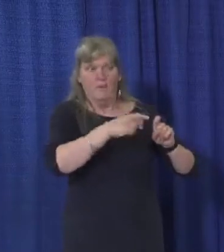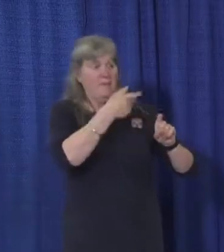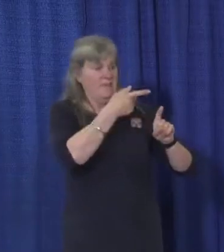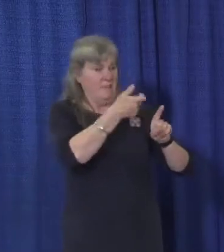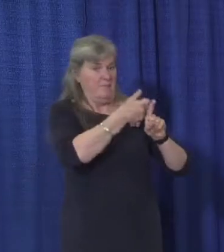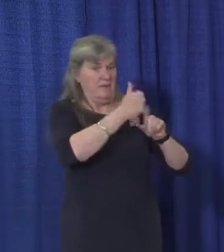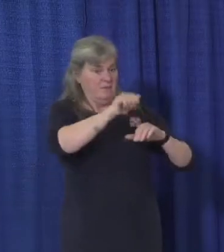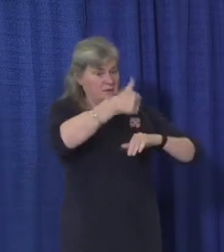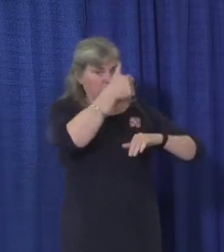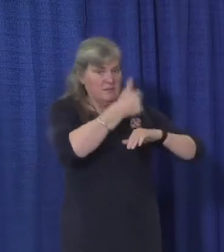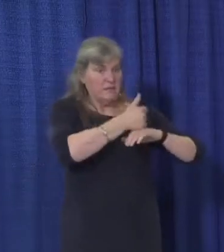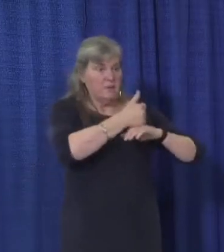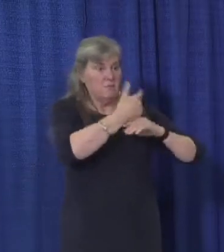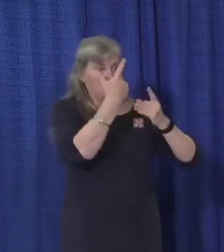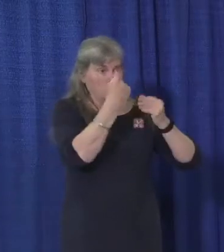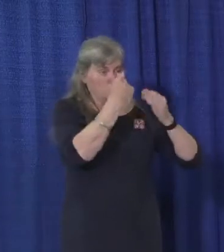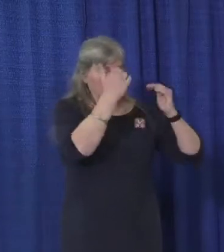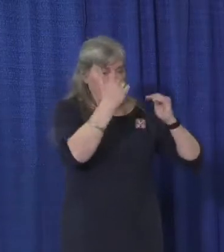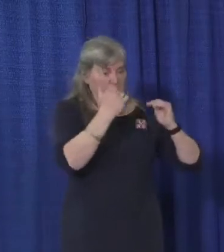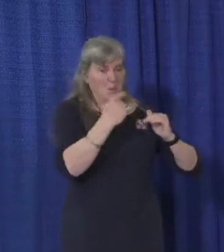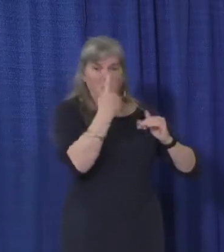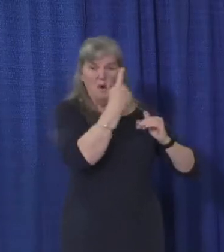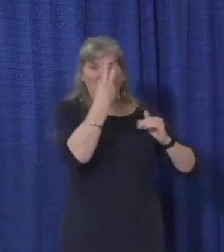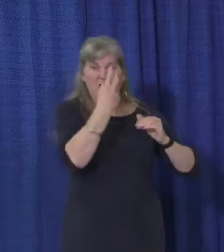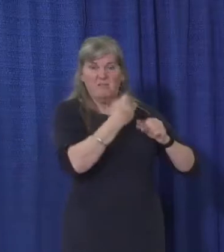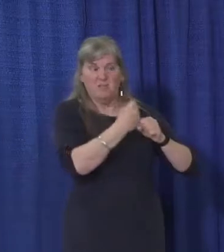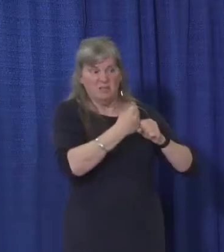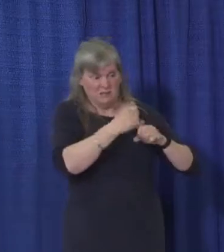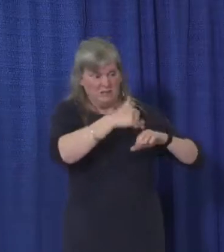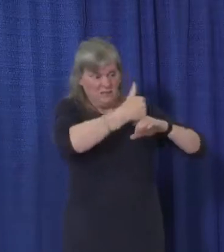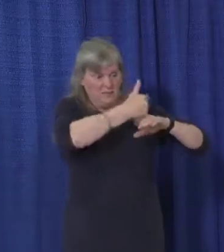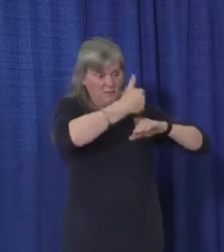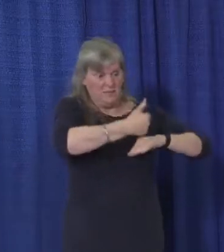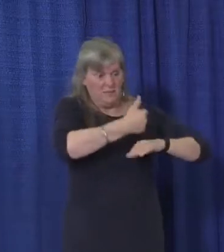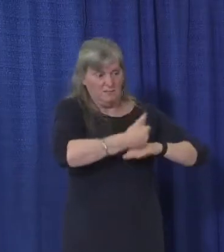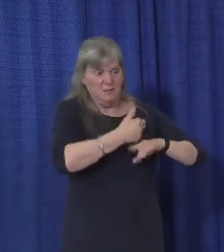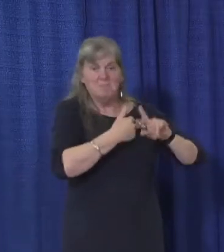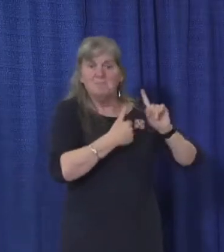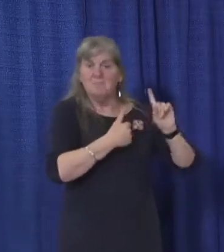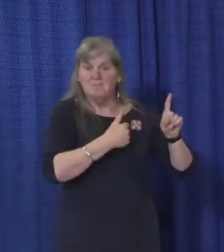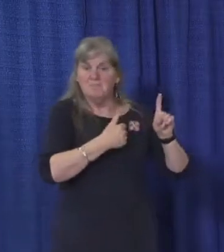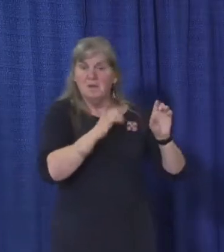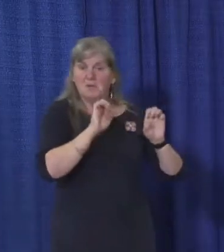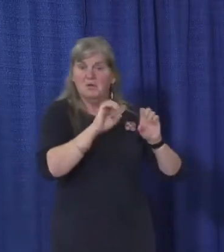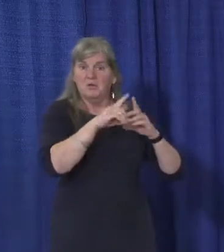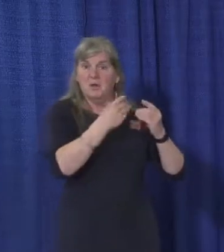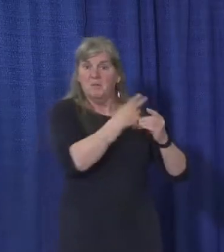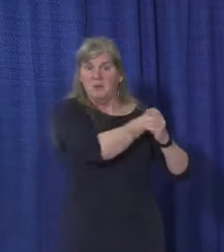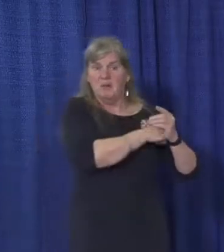the protocols they have for Hurst, they have been able to